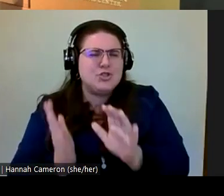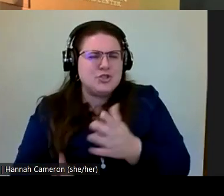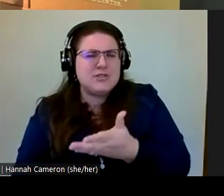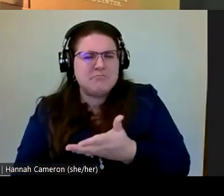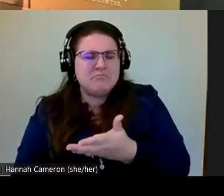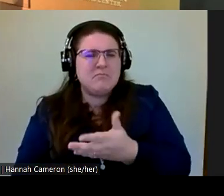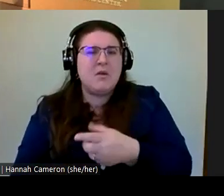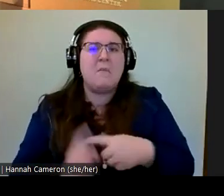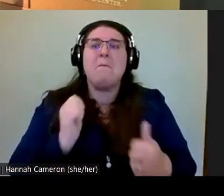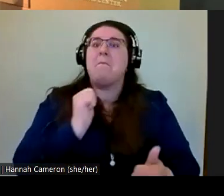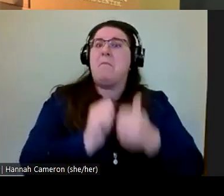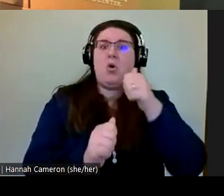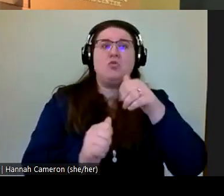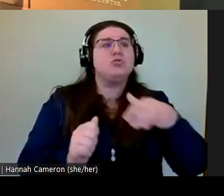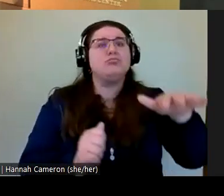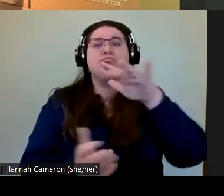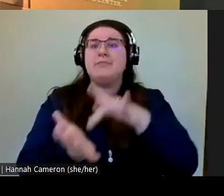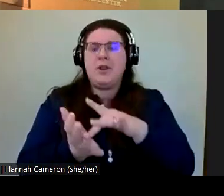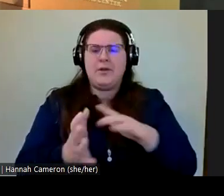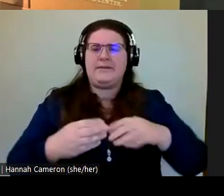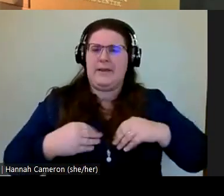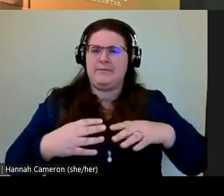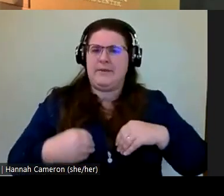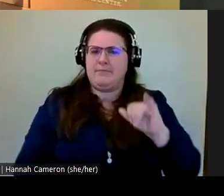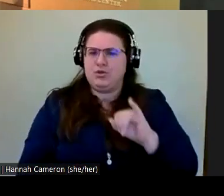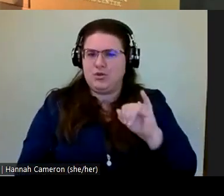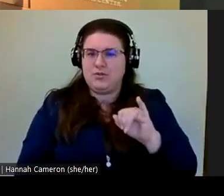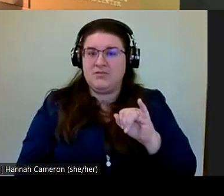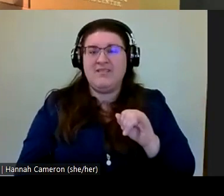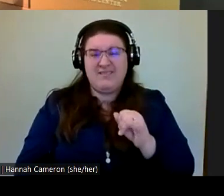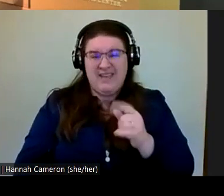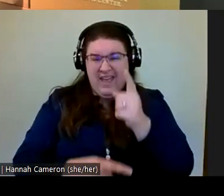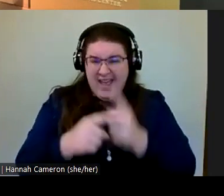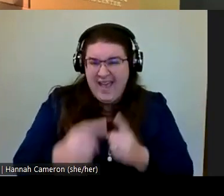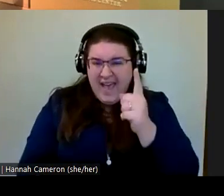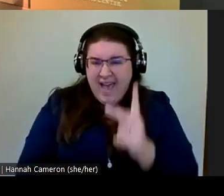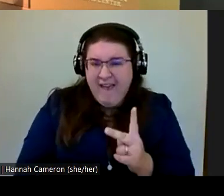insurance uh we uh half half of us uh maybe half of those of you who are graduating aren't going to